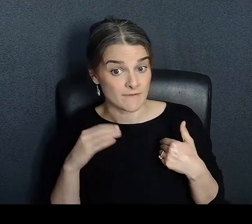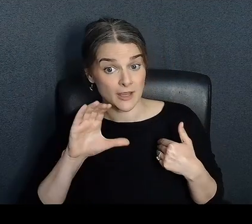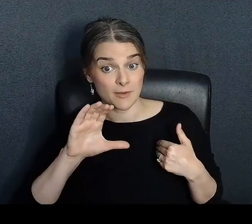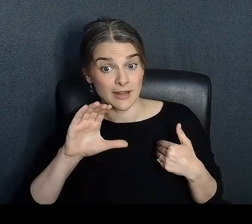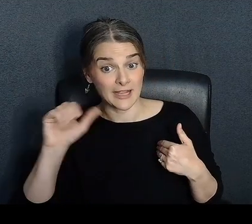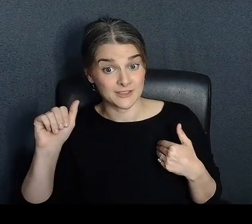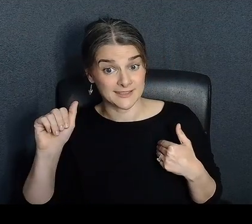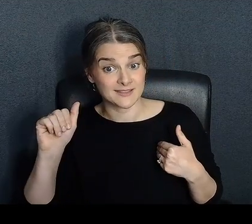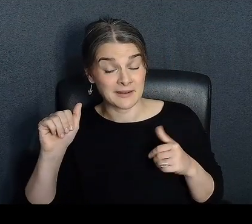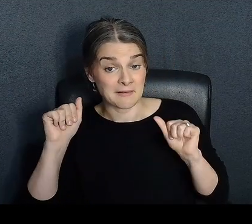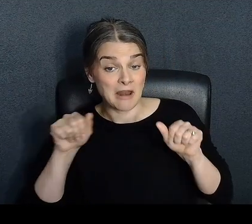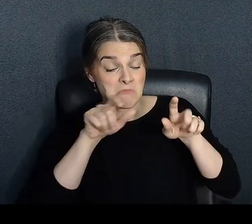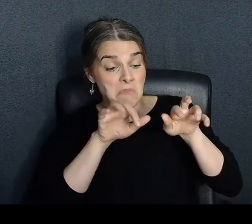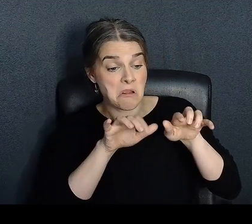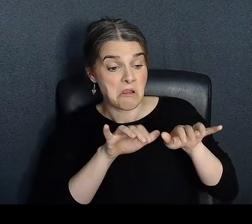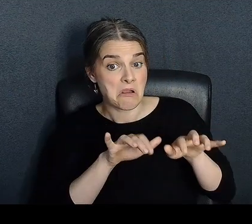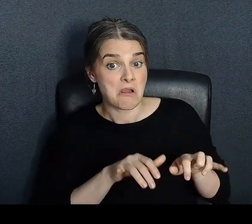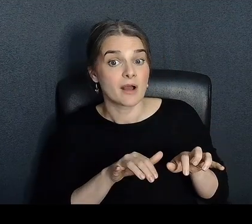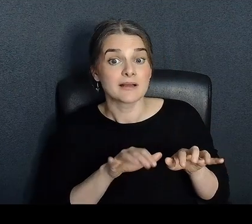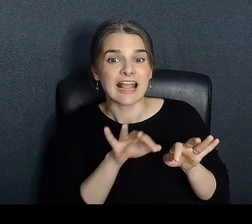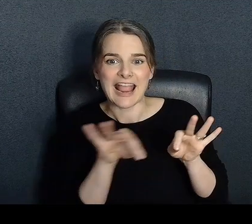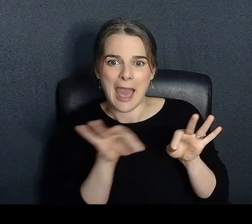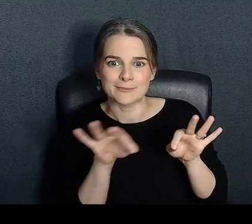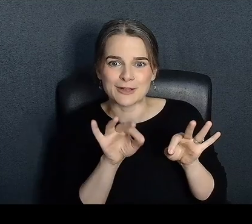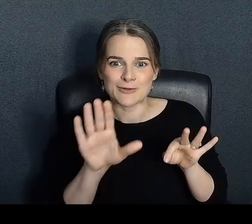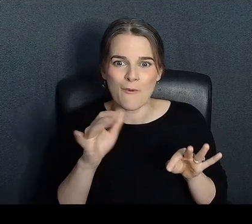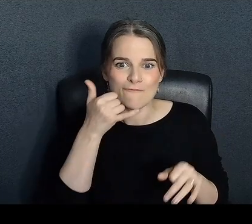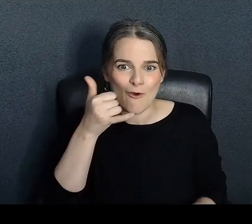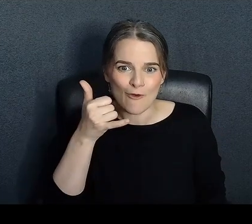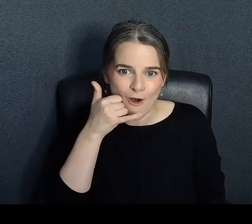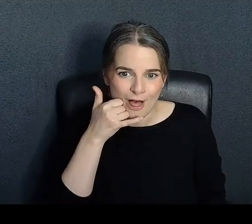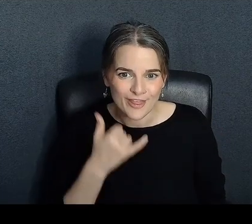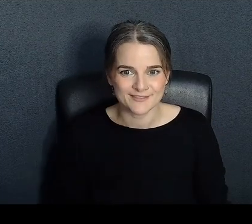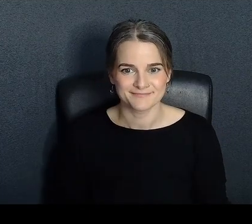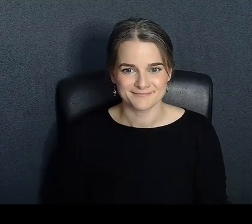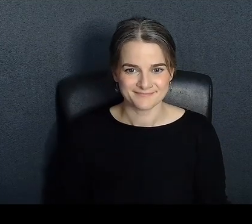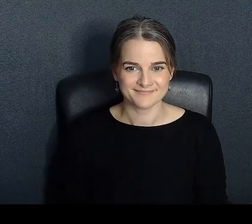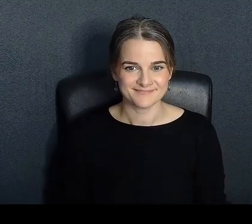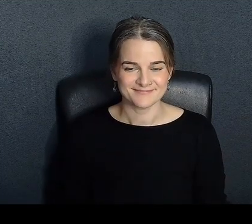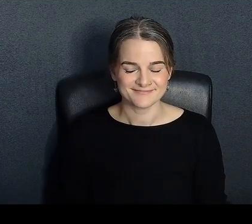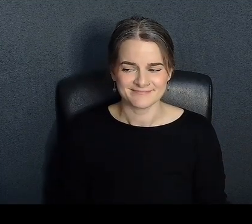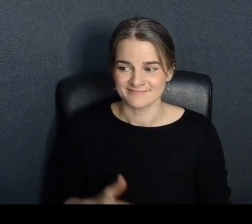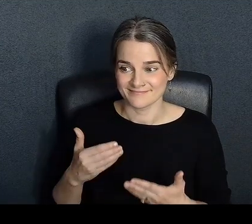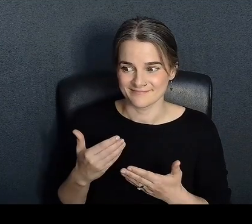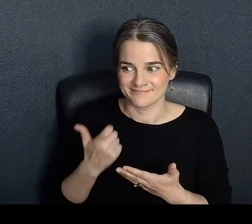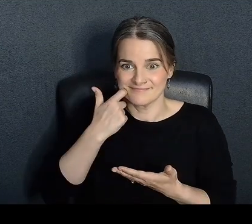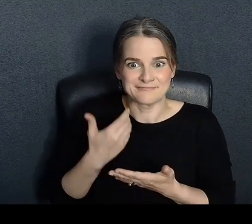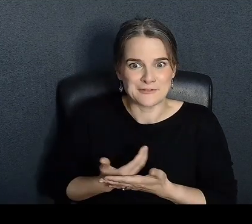and caption that call. This is a newer option. It's not as well known.